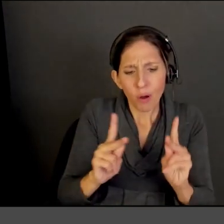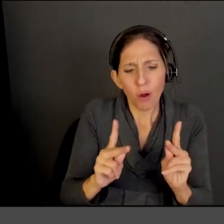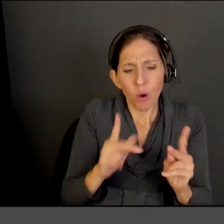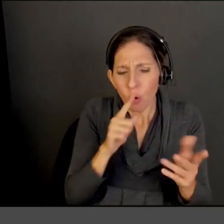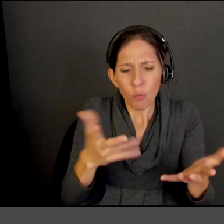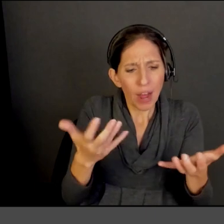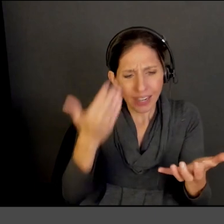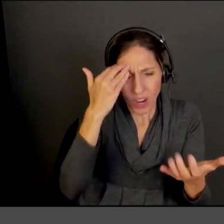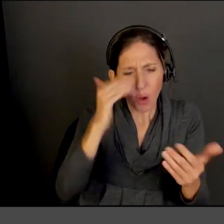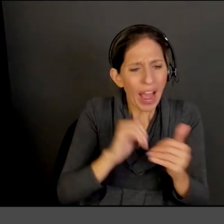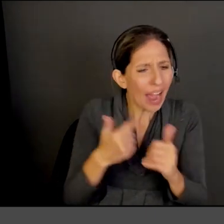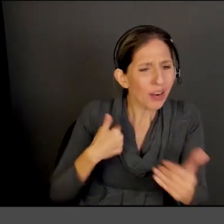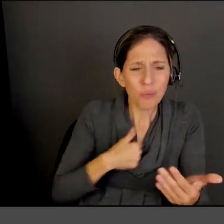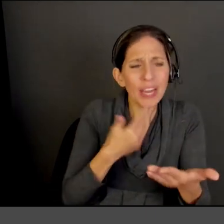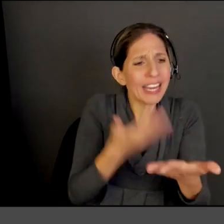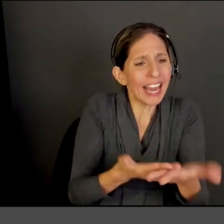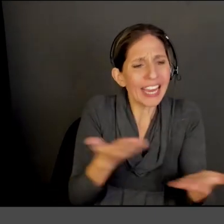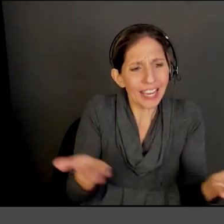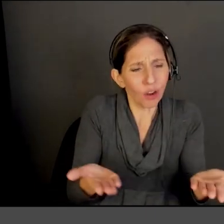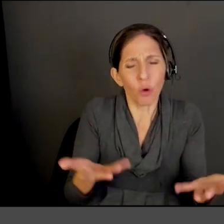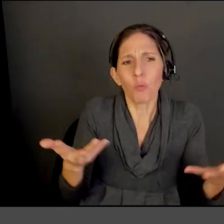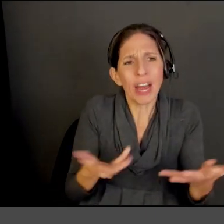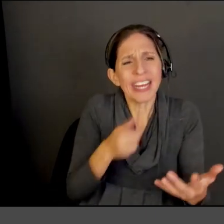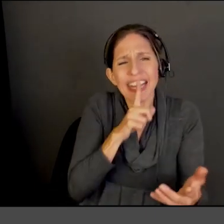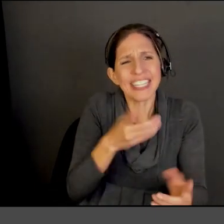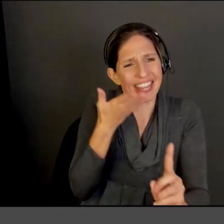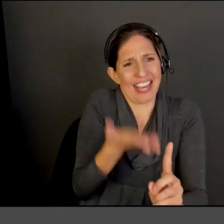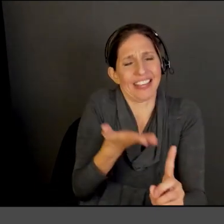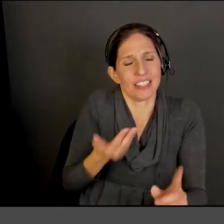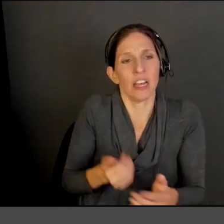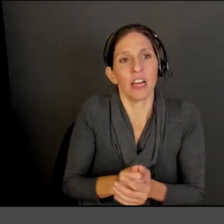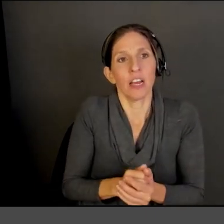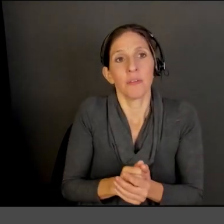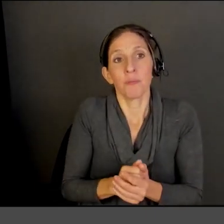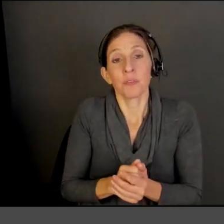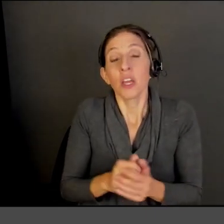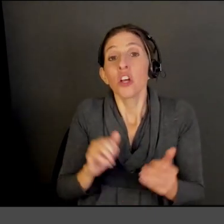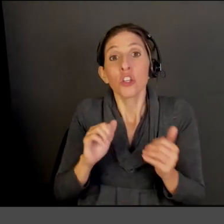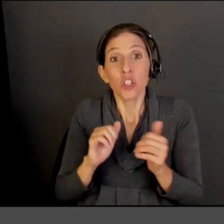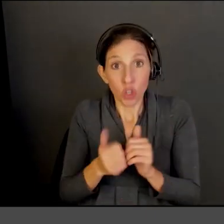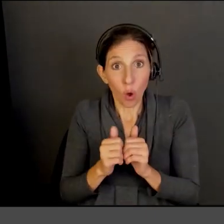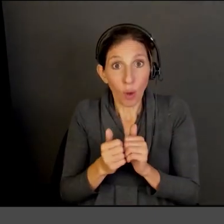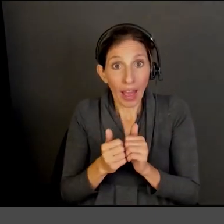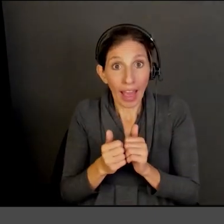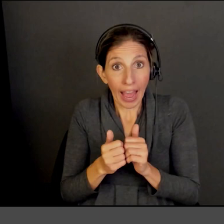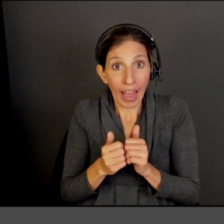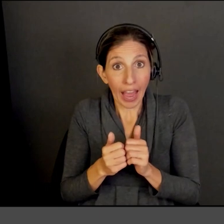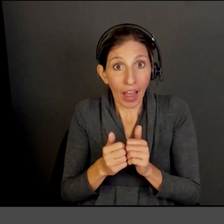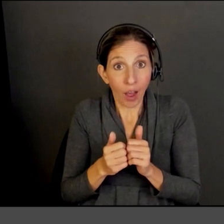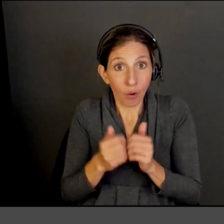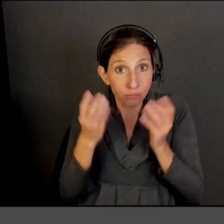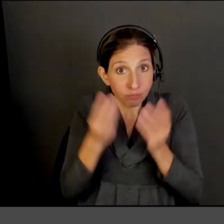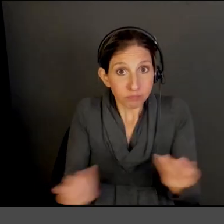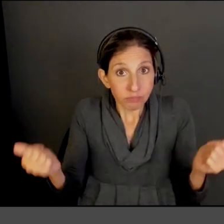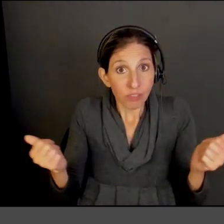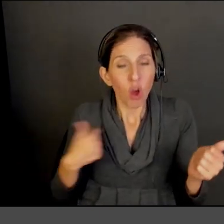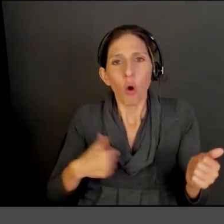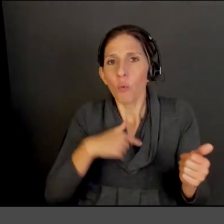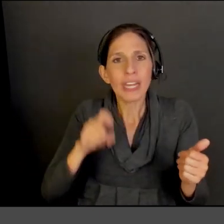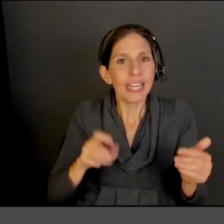AND SO HOW HOW WE GET OUT OF THIS IS WE HAVE TO ORGANIZE AND WE MUST VOTE. WE MUST FIGHT FOR THIS DEMOCRACY.